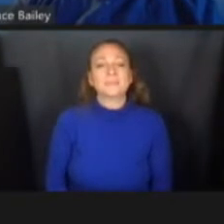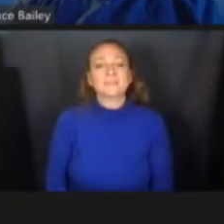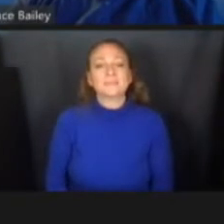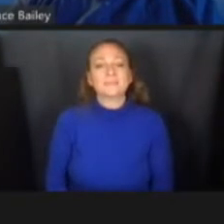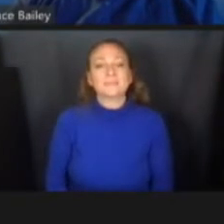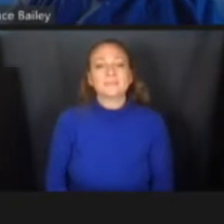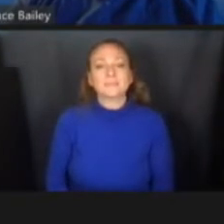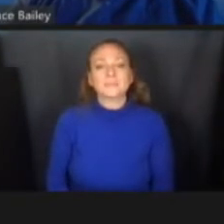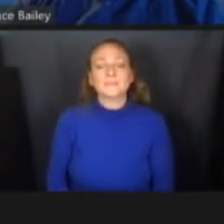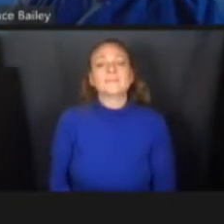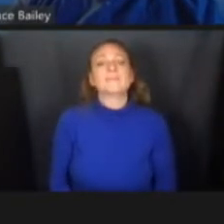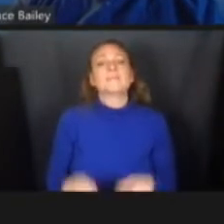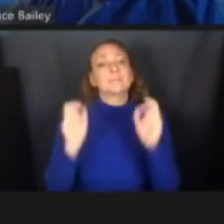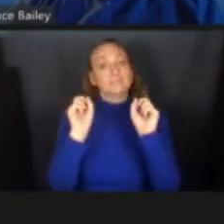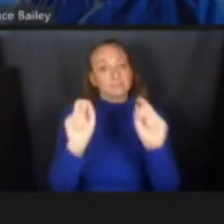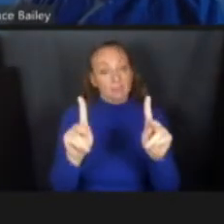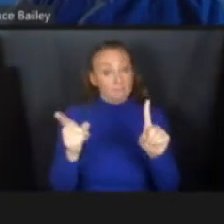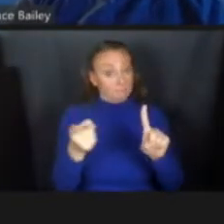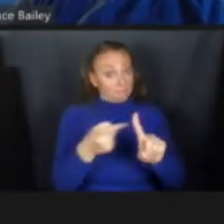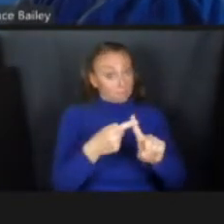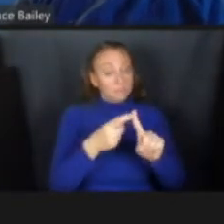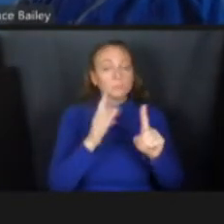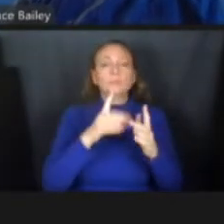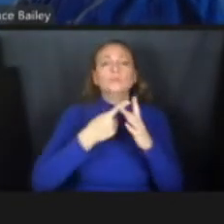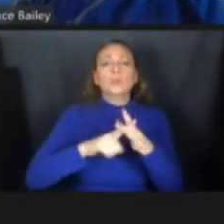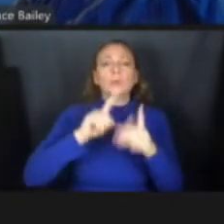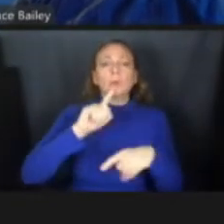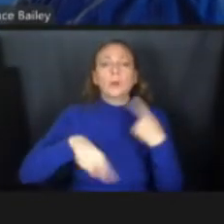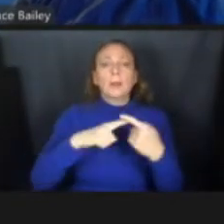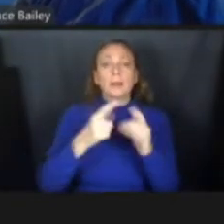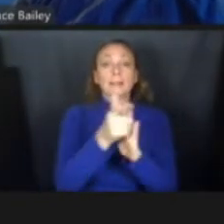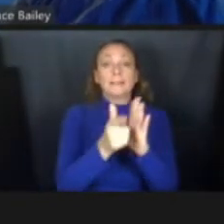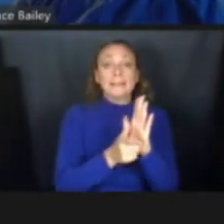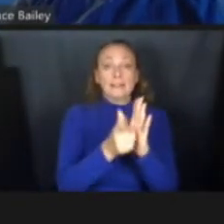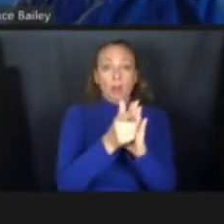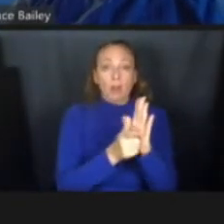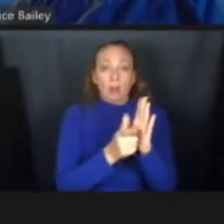Okay, so first we'll start off with legal developments in the United States.